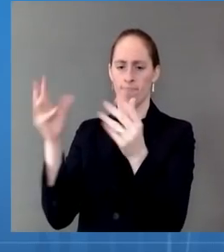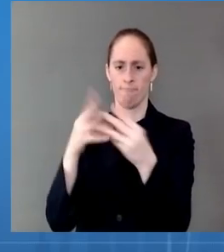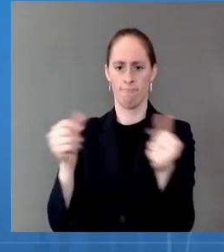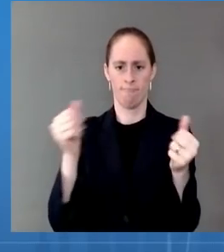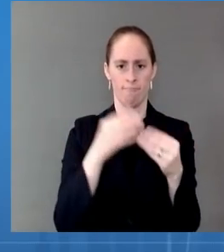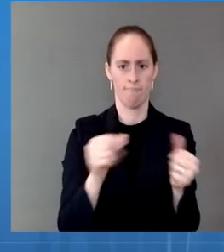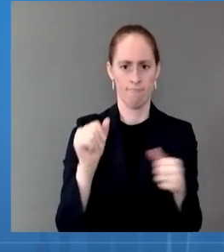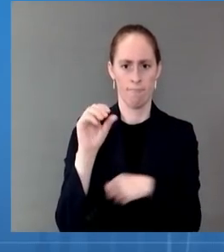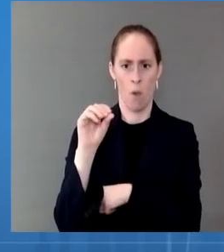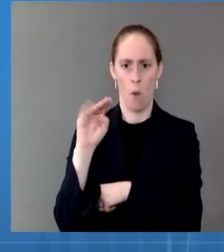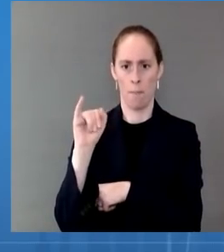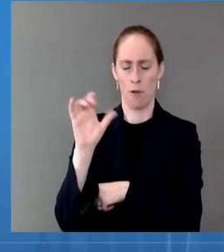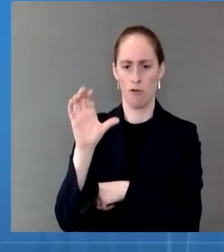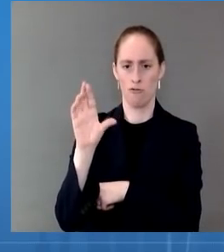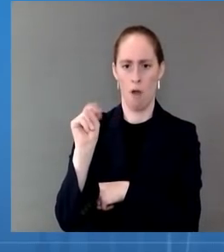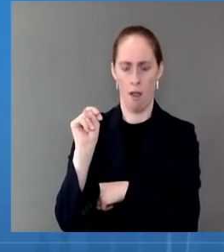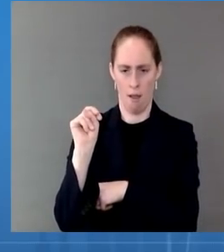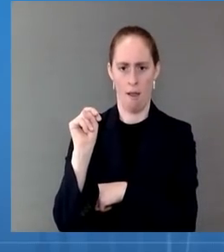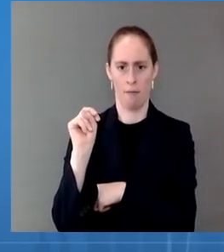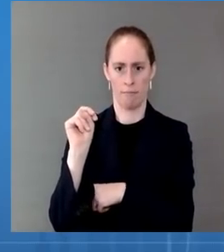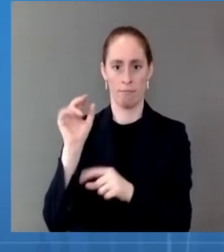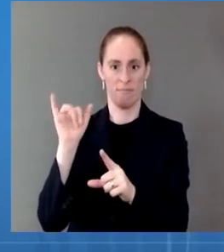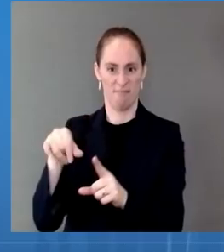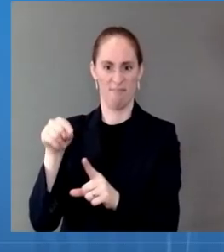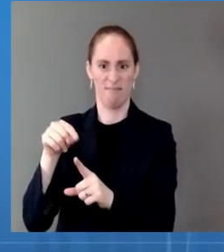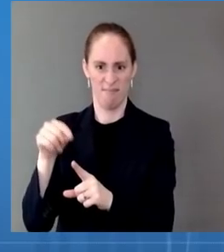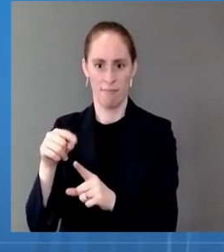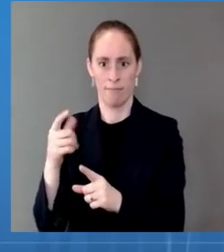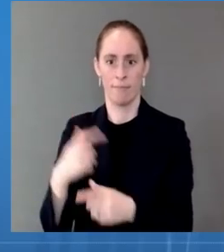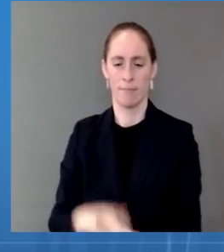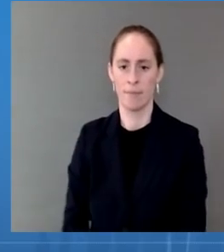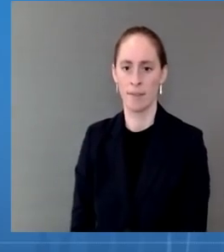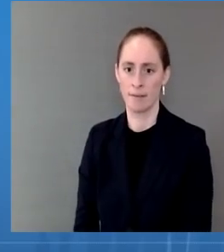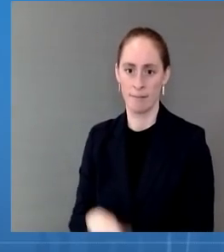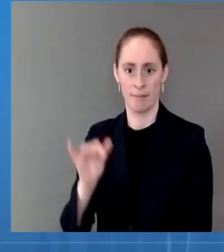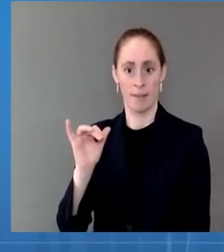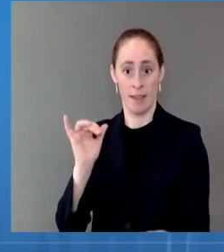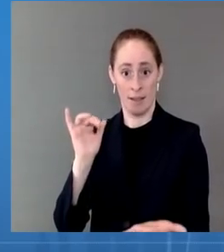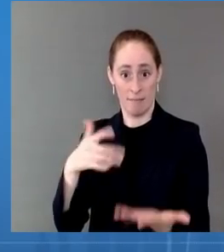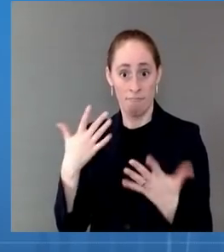against particularly severe disease, and that is memory B cells,